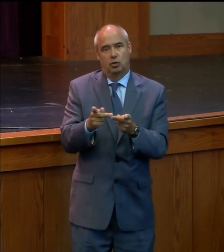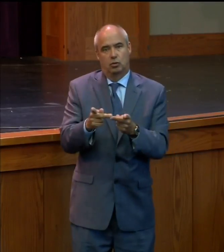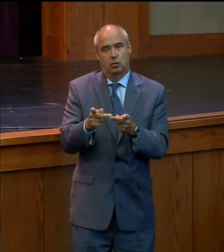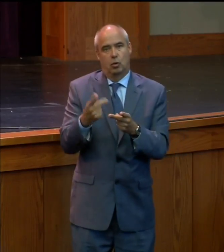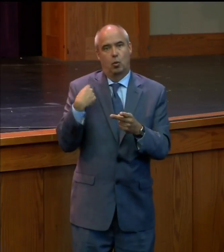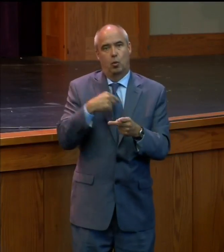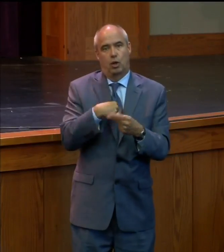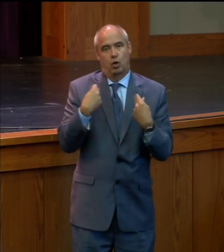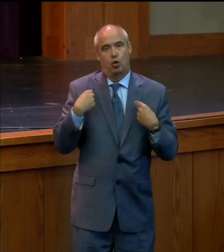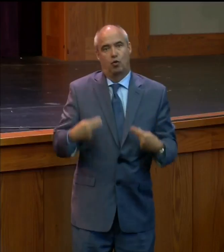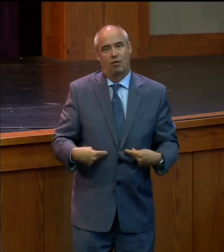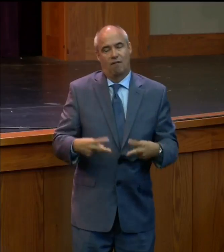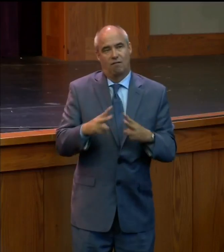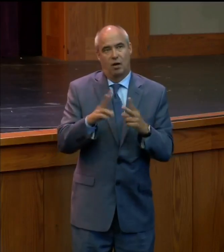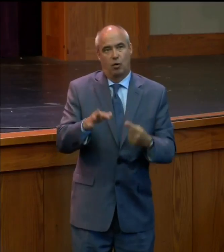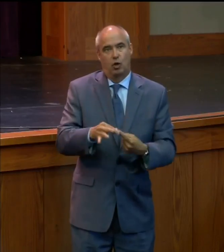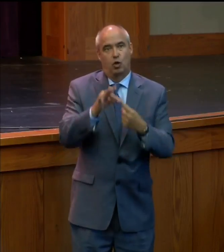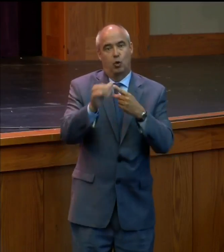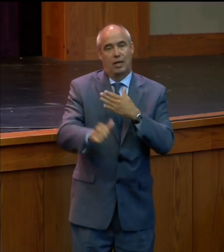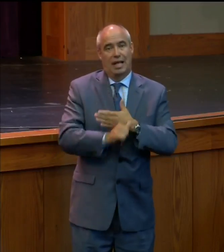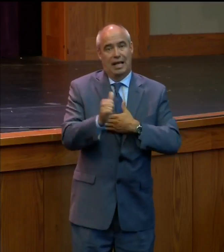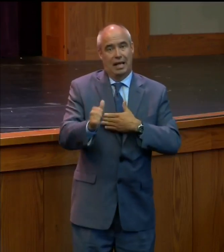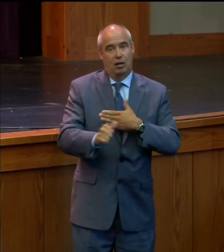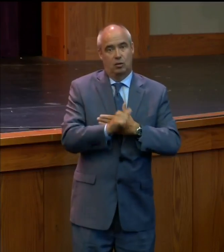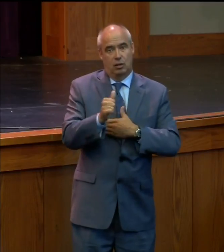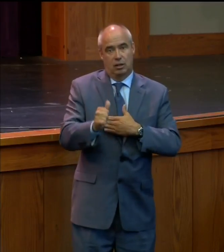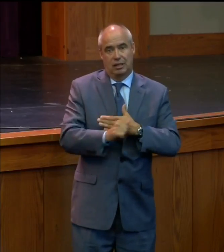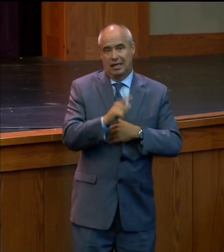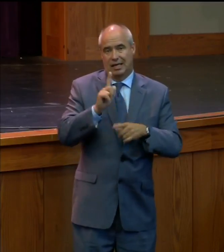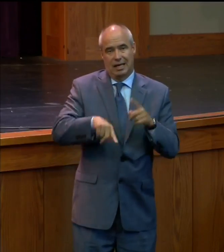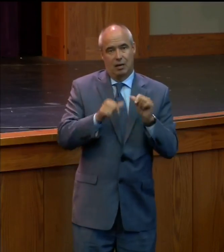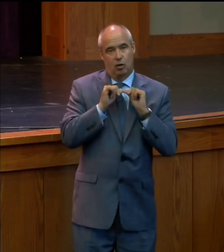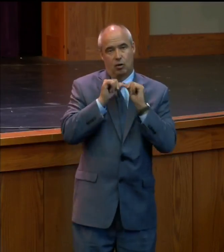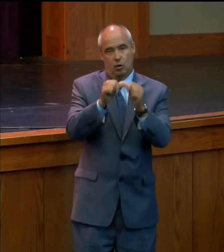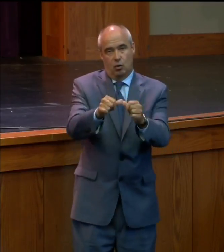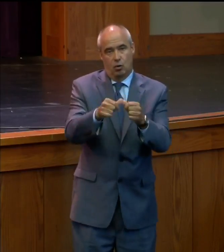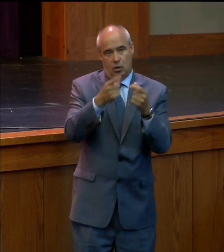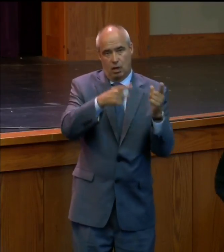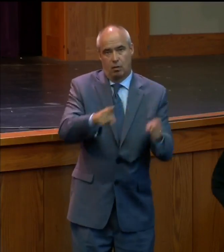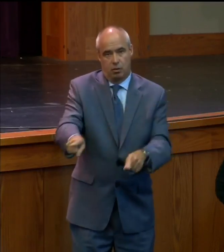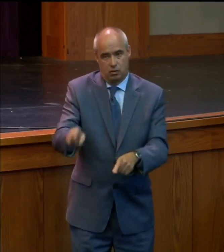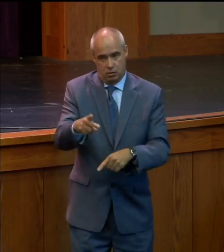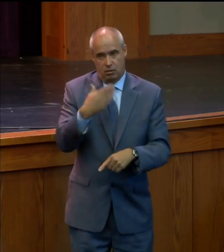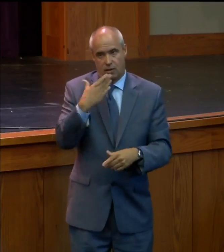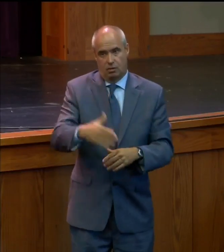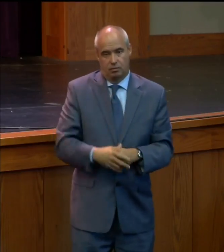IT IS VERY UNIQUE AND IT IS DANGEROUS. AND IT CAN'T CONTINUE TO GO ON.